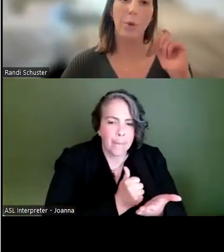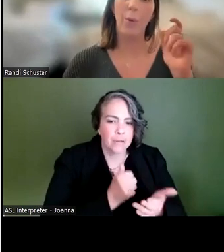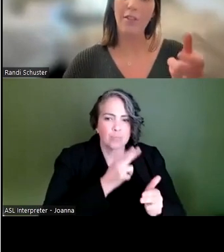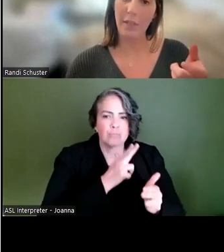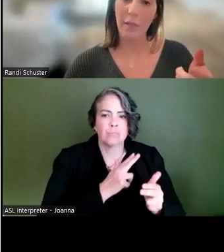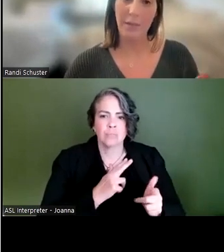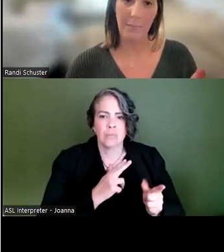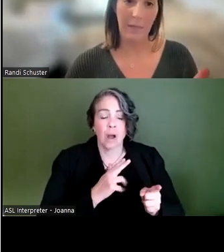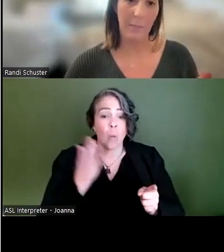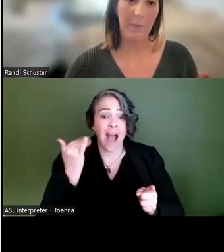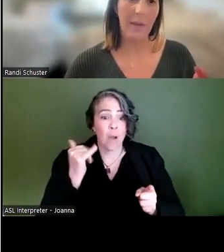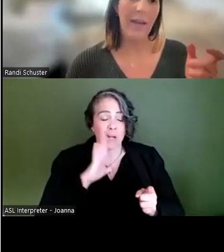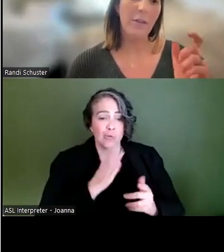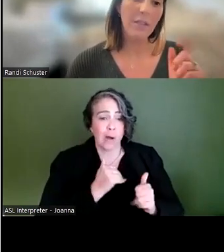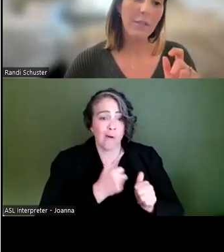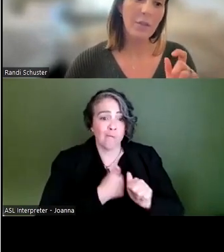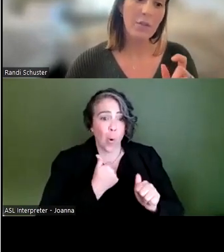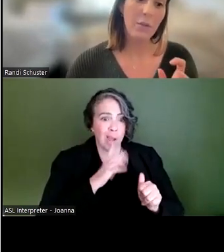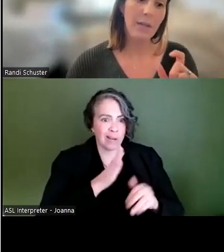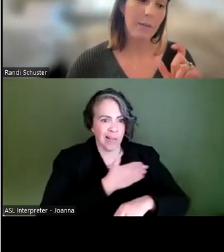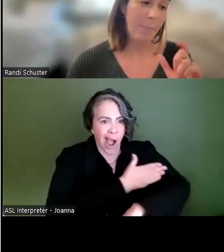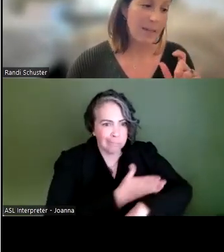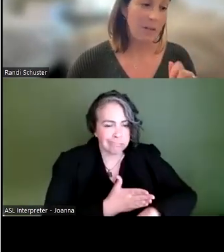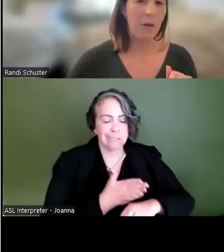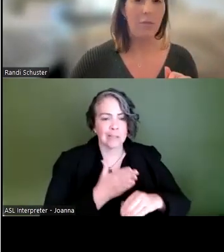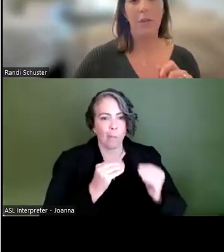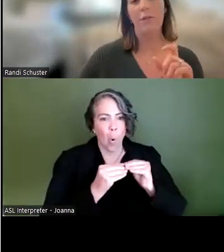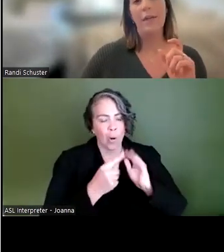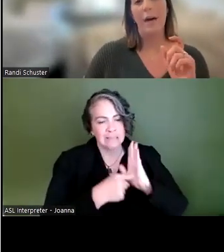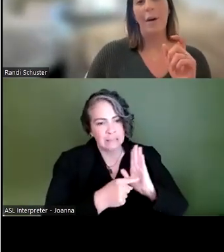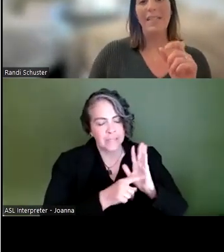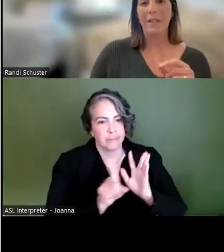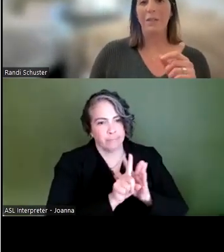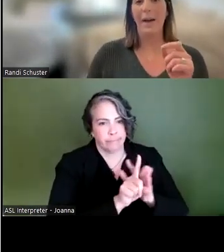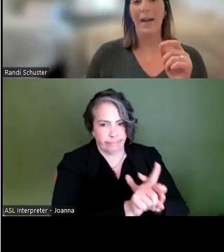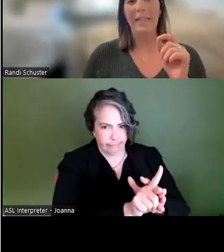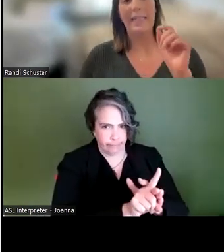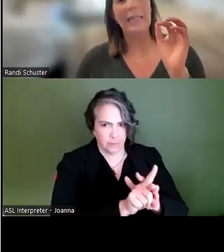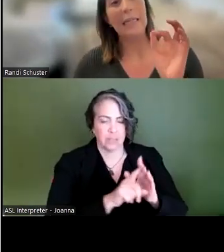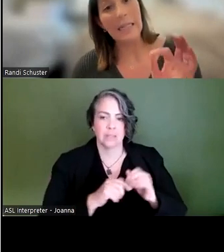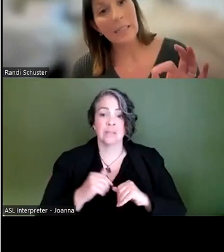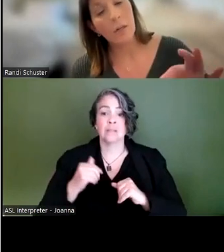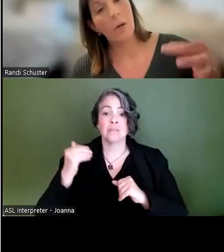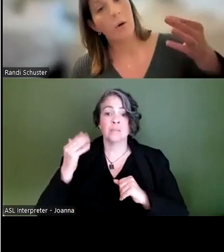progression of symptoms and are delivered to students based off of identified need,